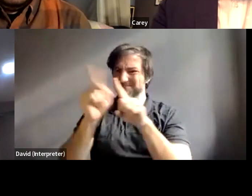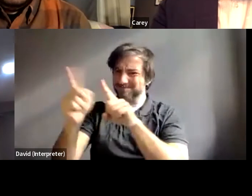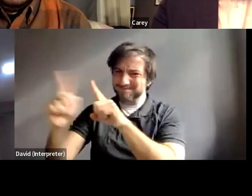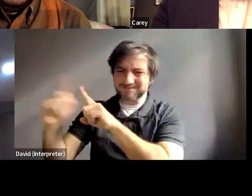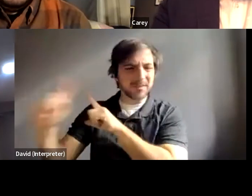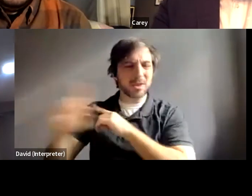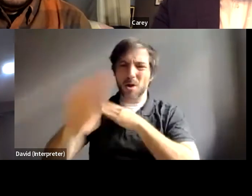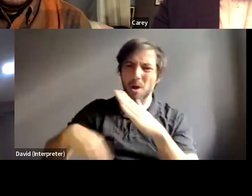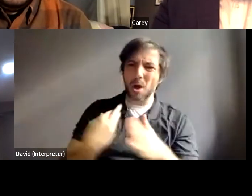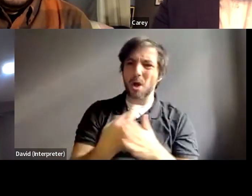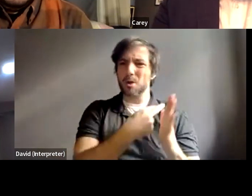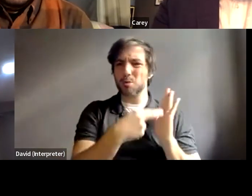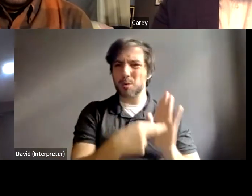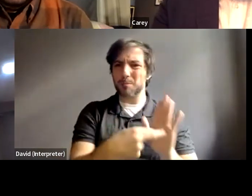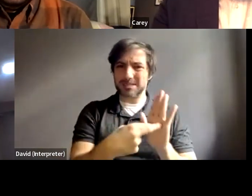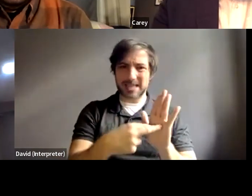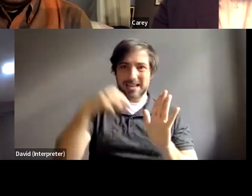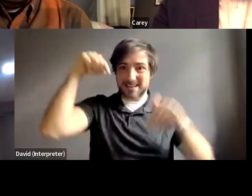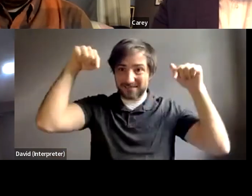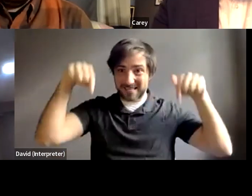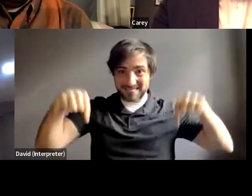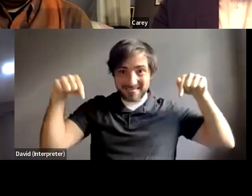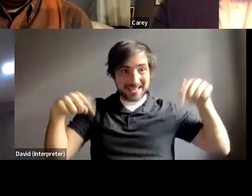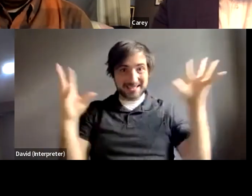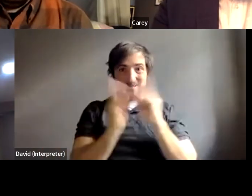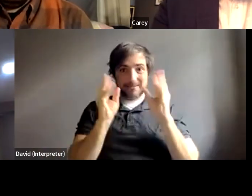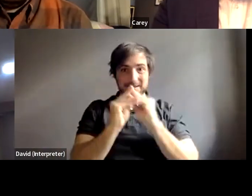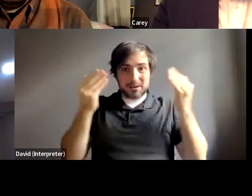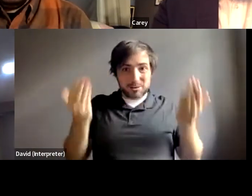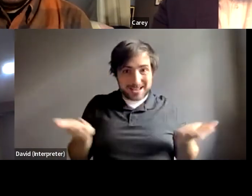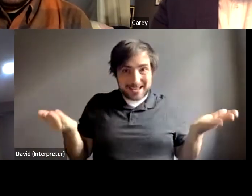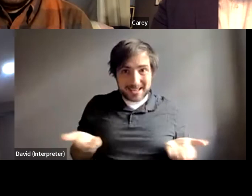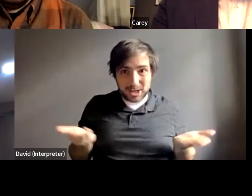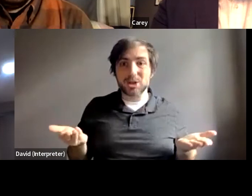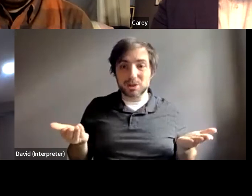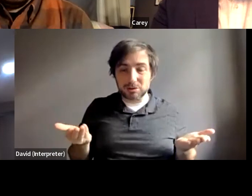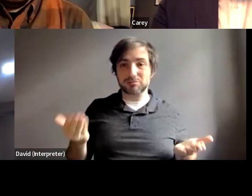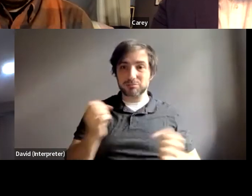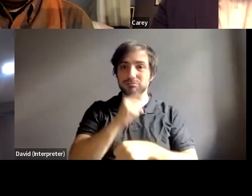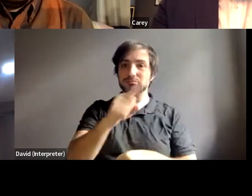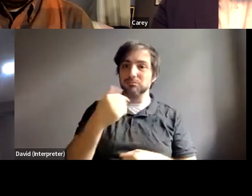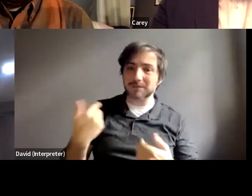of the talk here. It's making sure we have services for the blind, for the